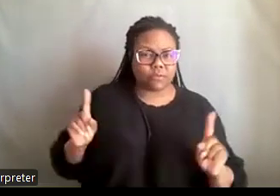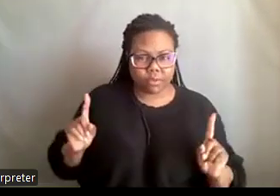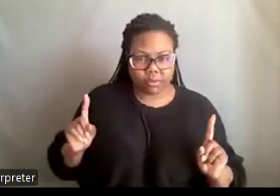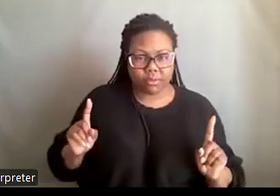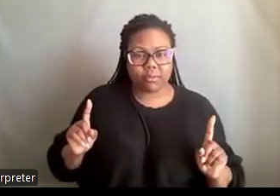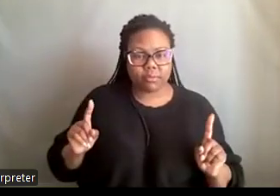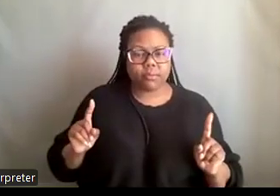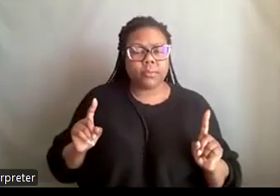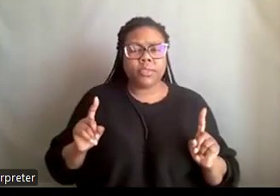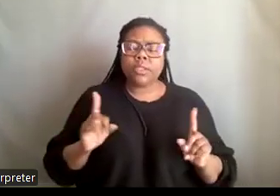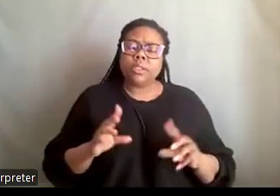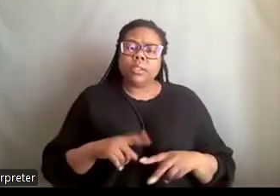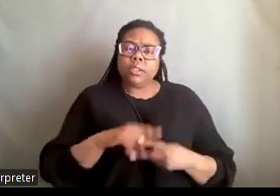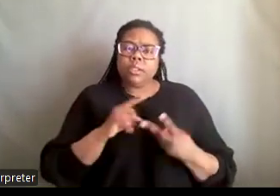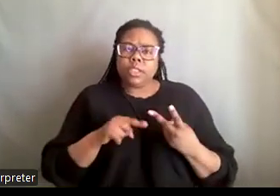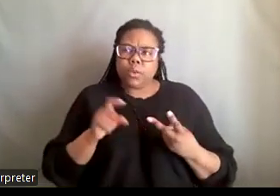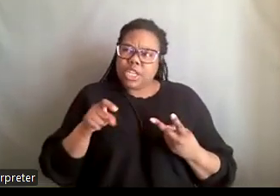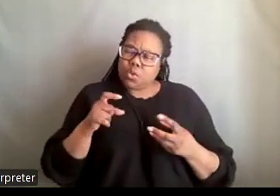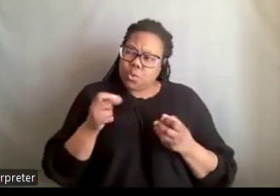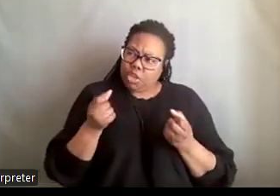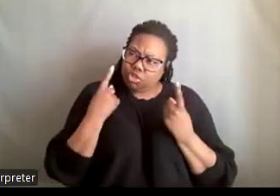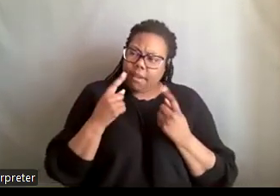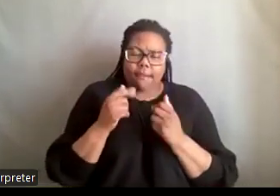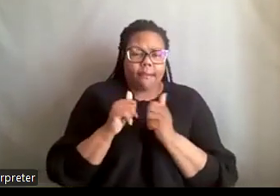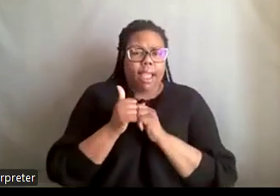10 or 15 years. So it is different. And understanding